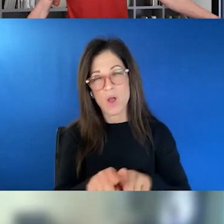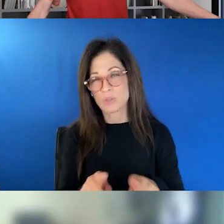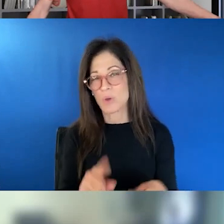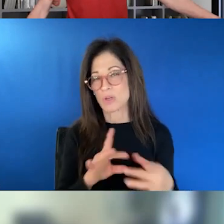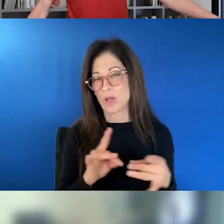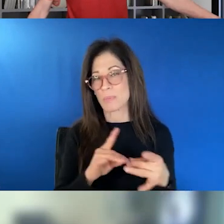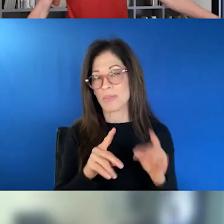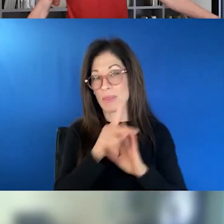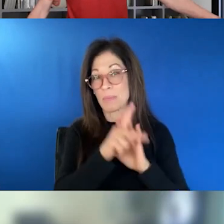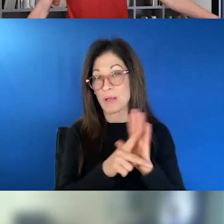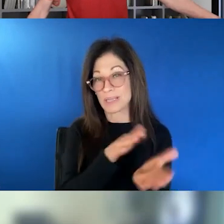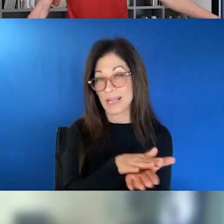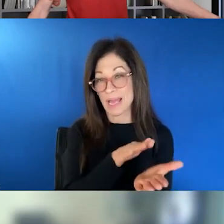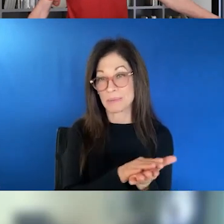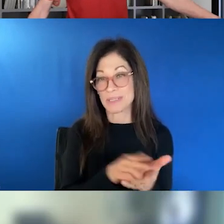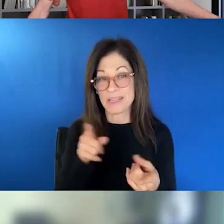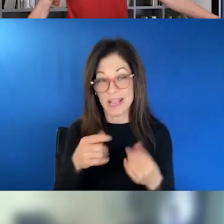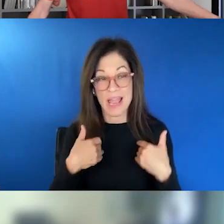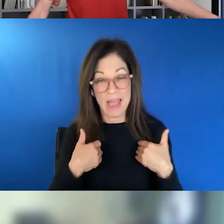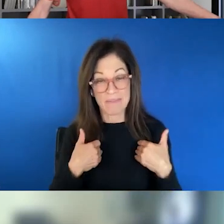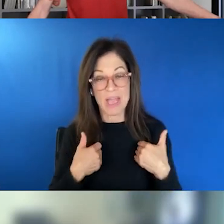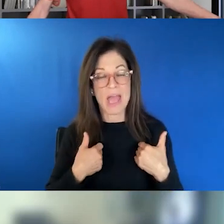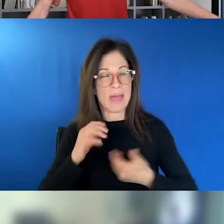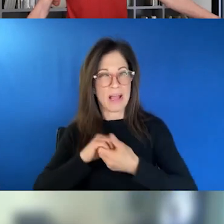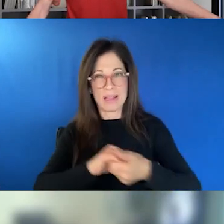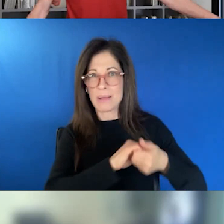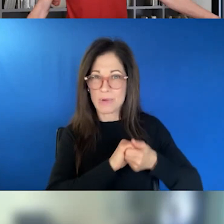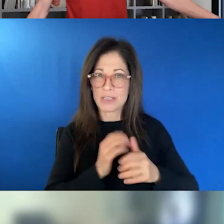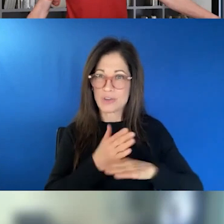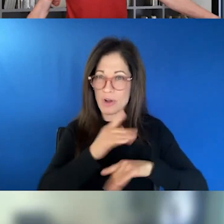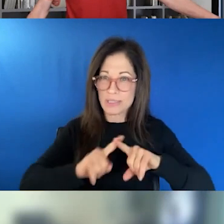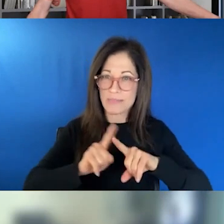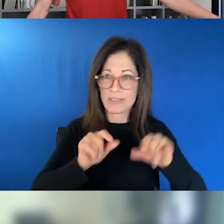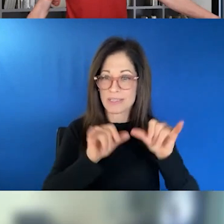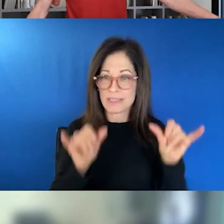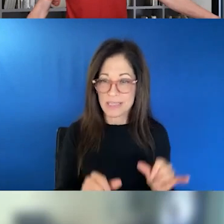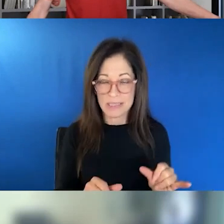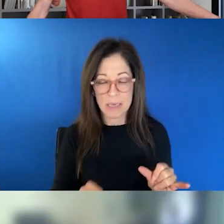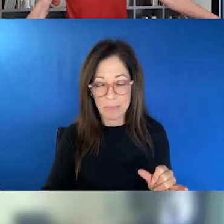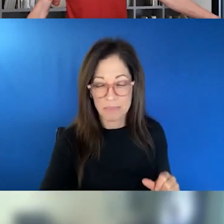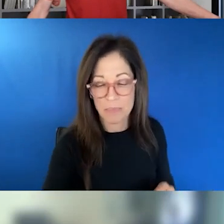THE COLLABORATION THAT HAPPENS WHEN THE ACADEMY HAPPENS. I